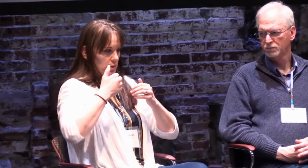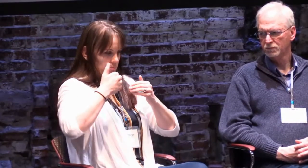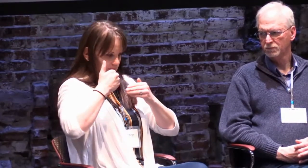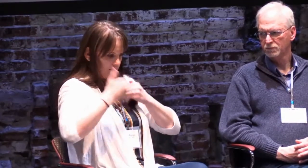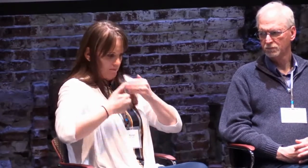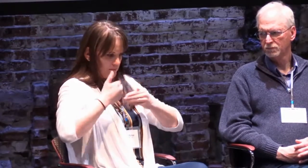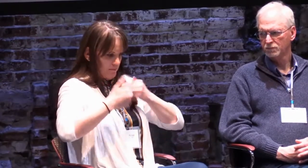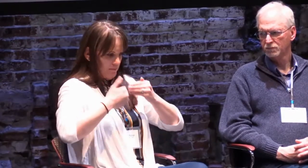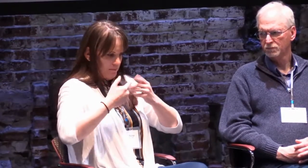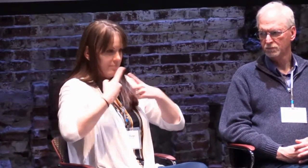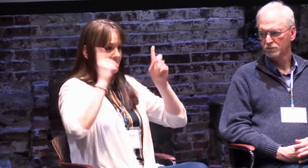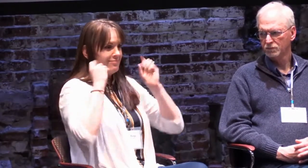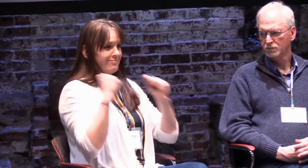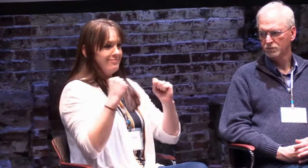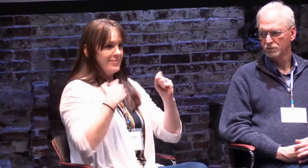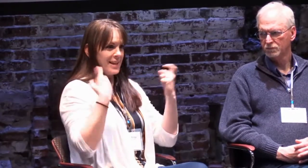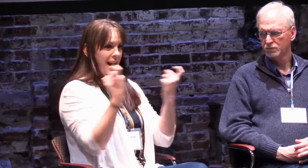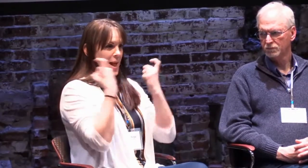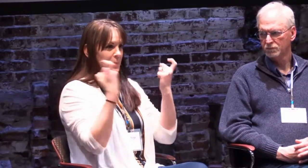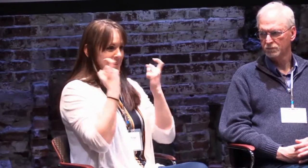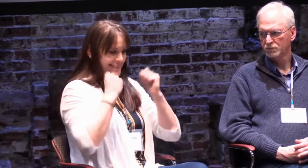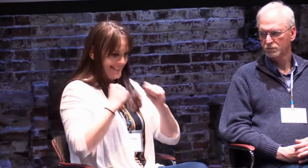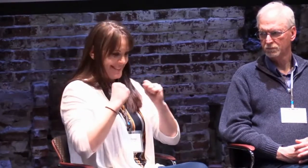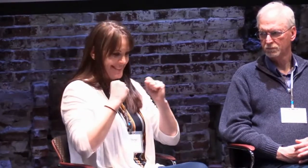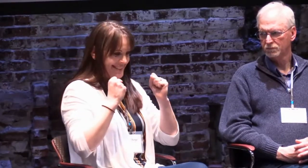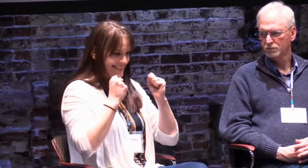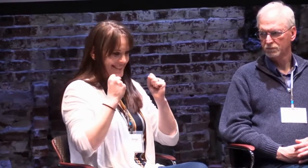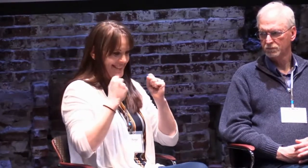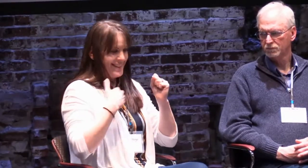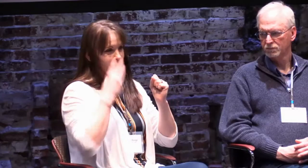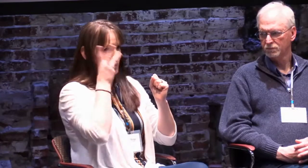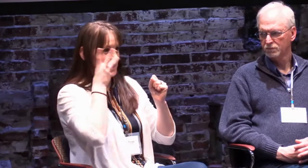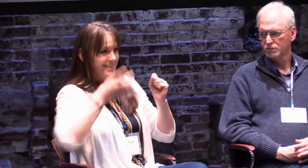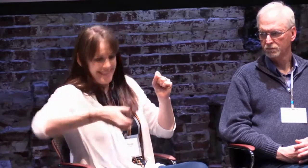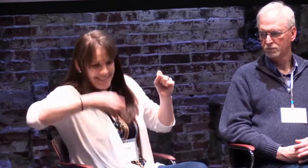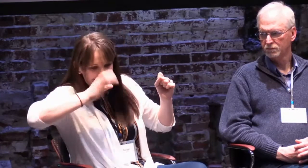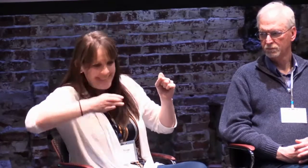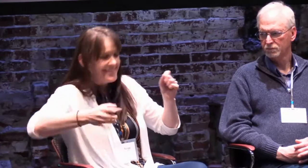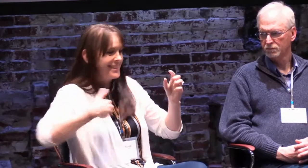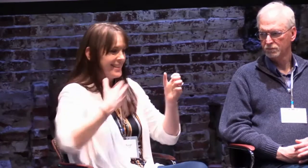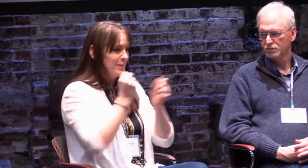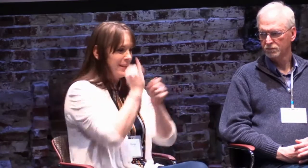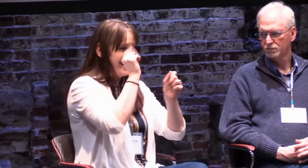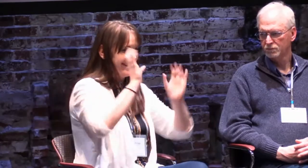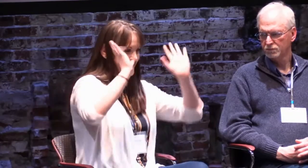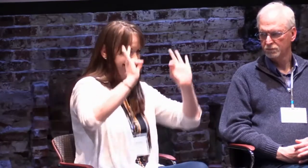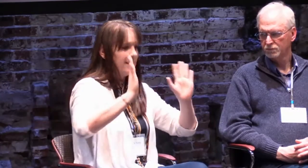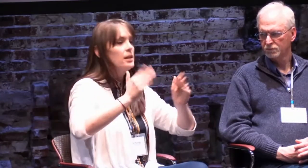Looking back at my strategic plan, there were some little celebrations, some little wins,